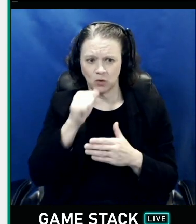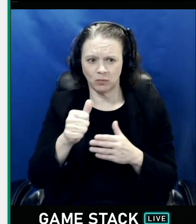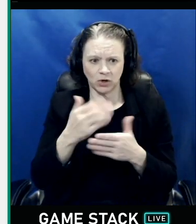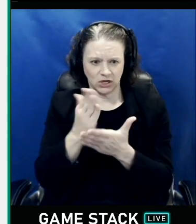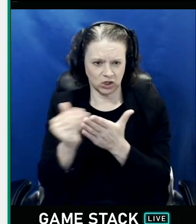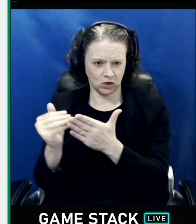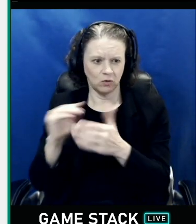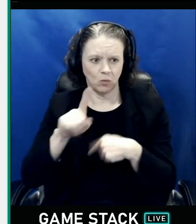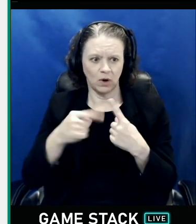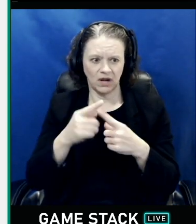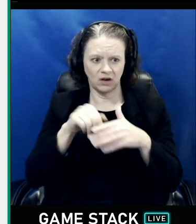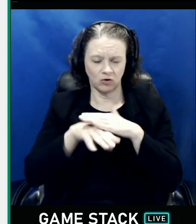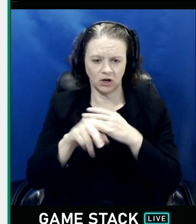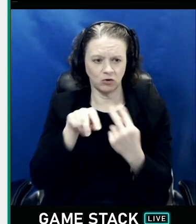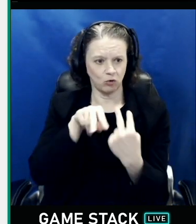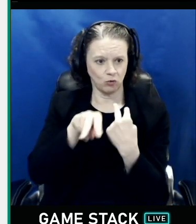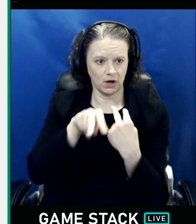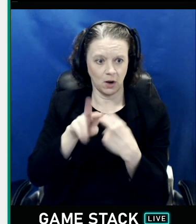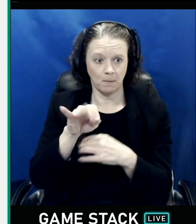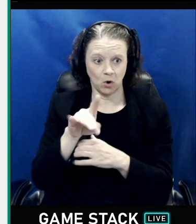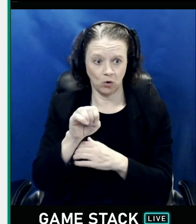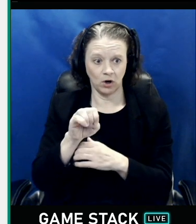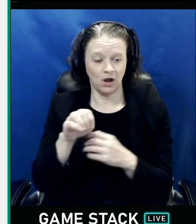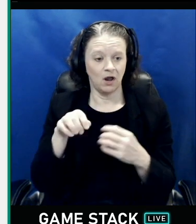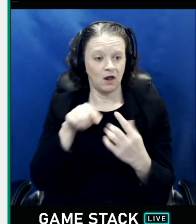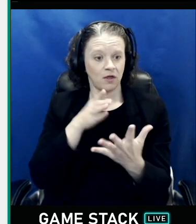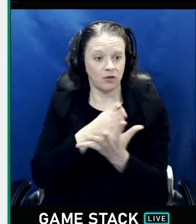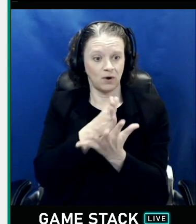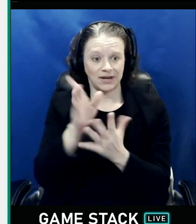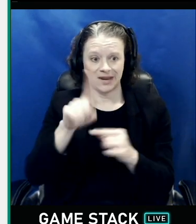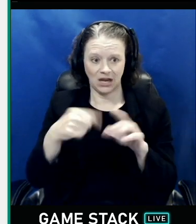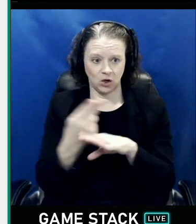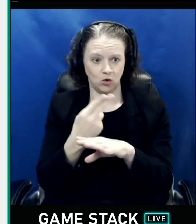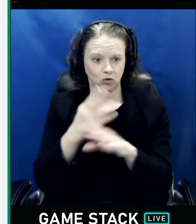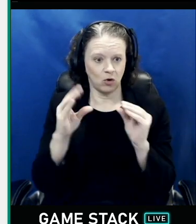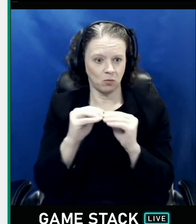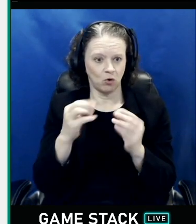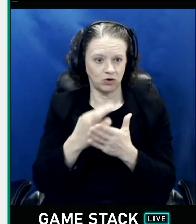available in its partition. Resource entries are unpartitioned while exiting two-threaded mode.